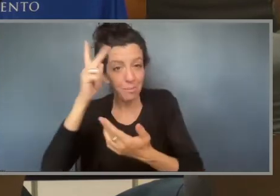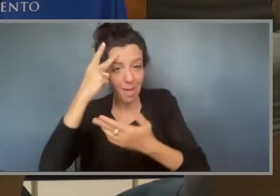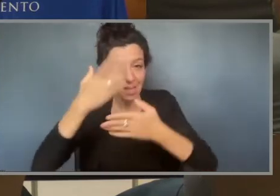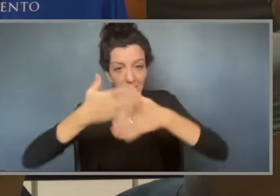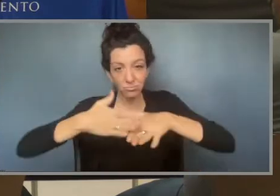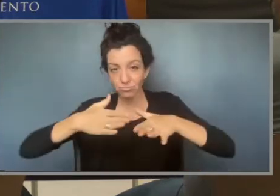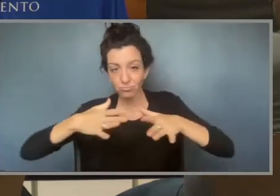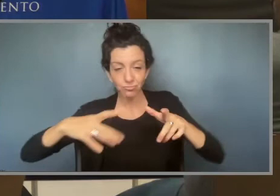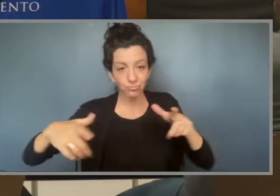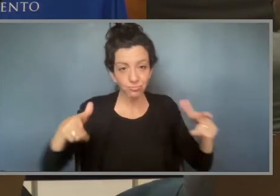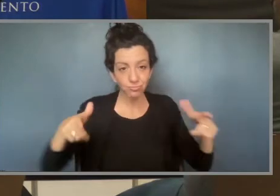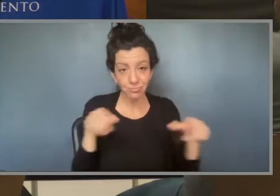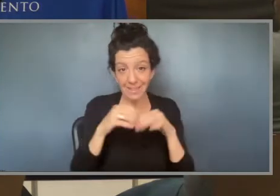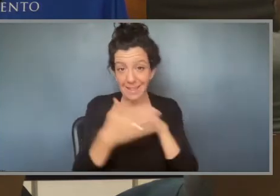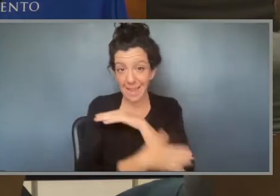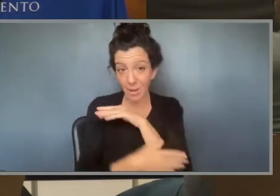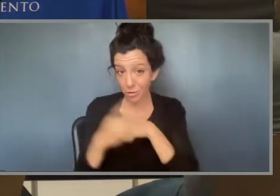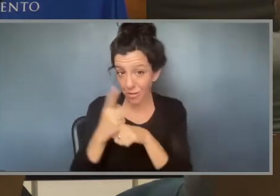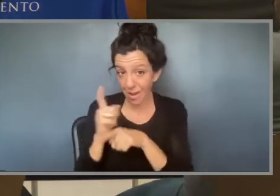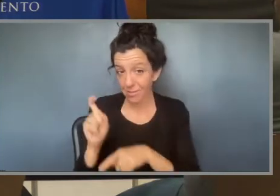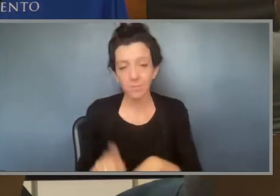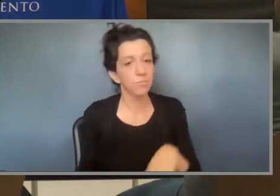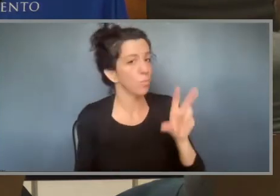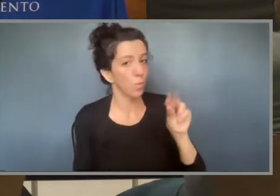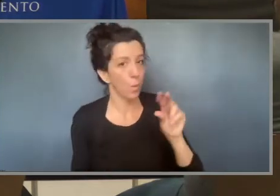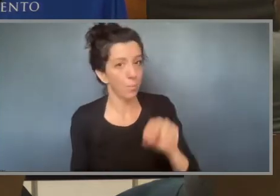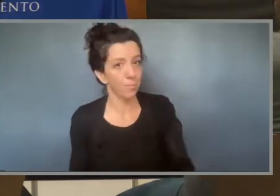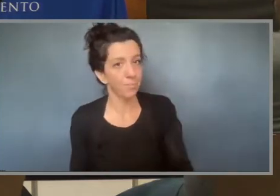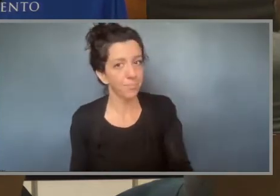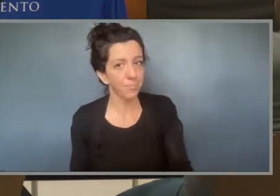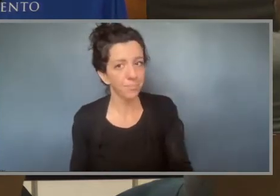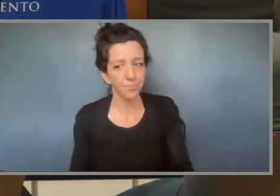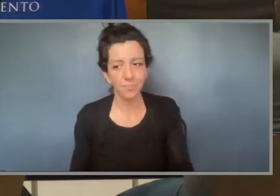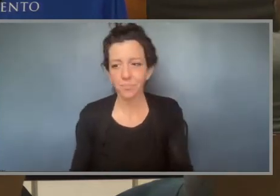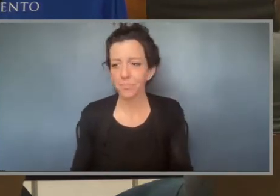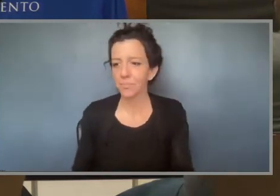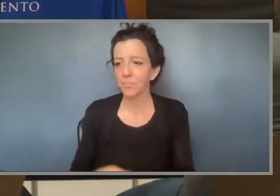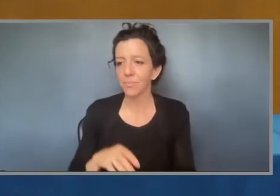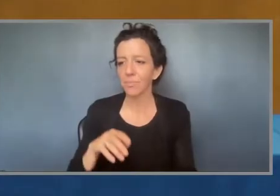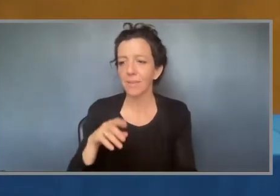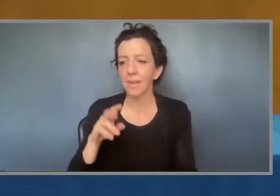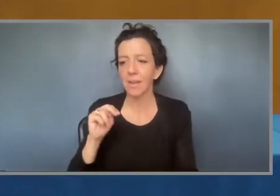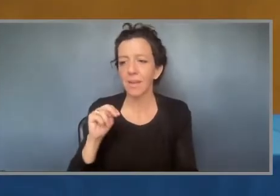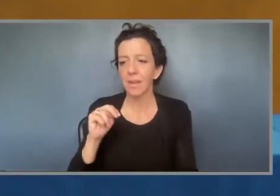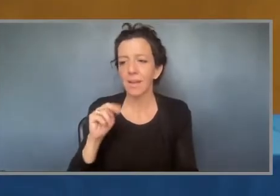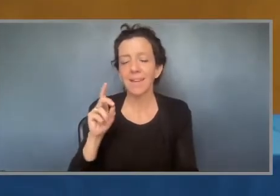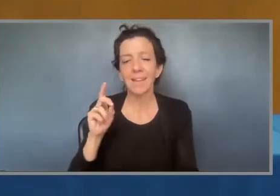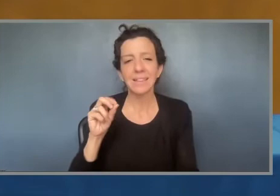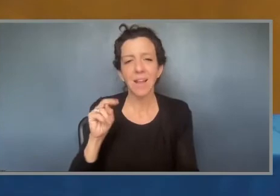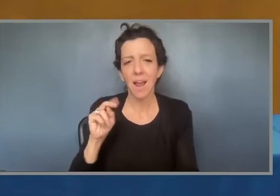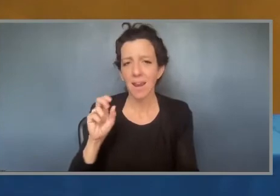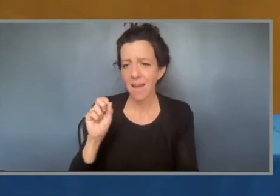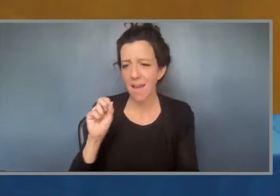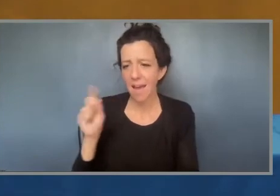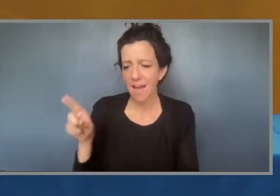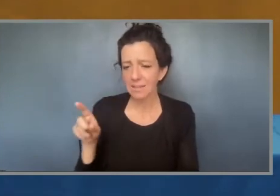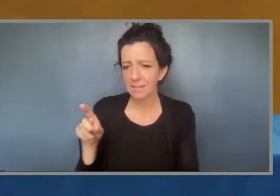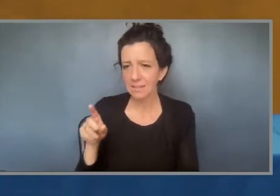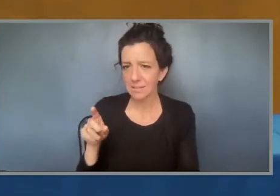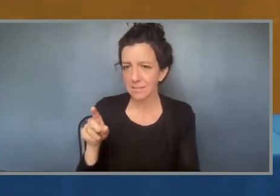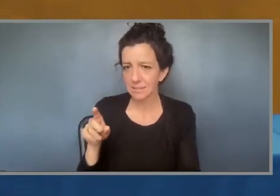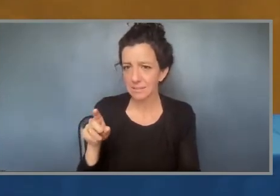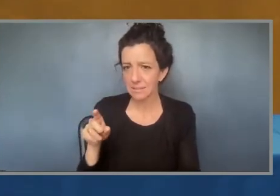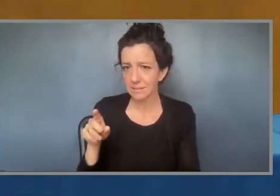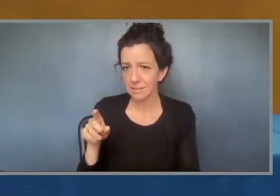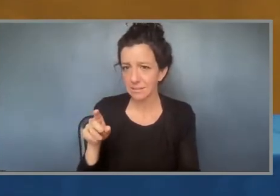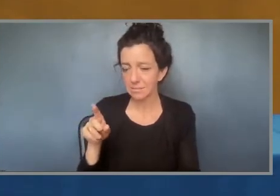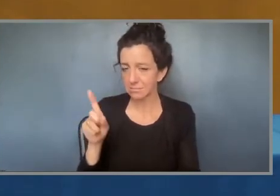Studio: Political how political parties are divvied up throughout the county none great dog is is that, based not just